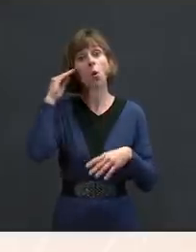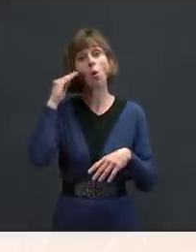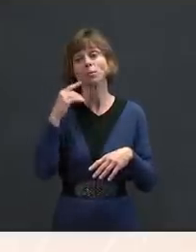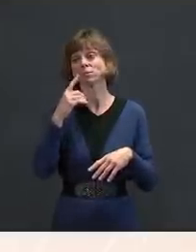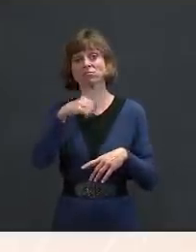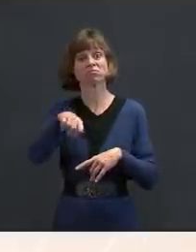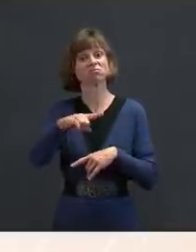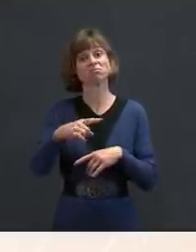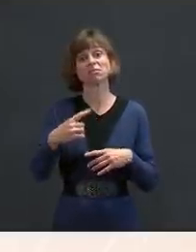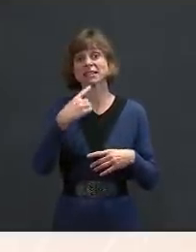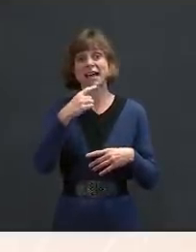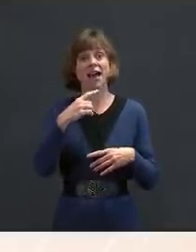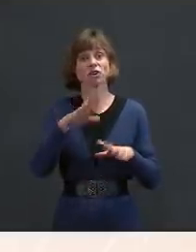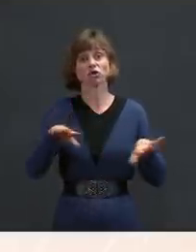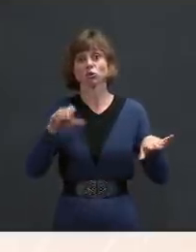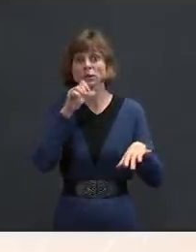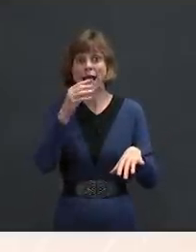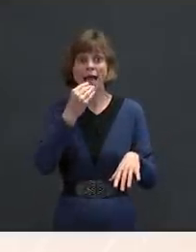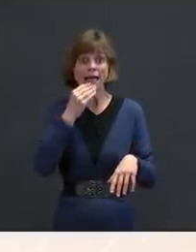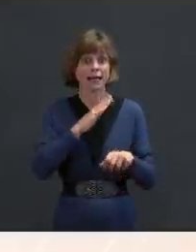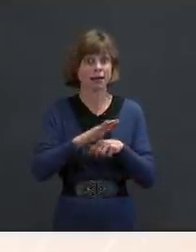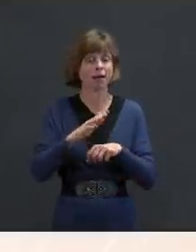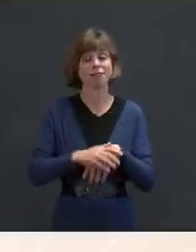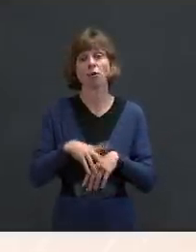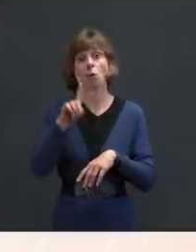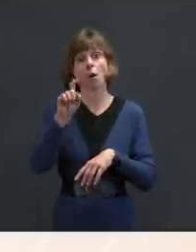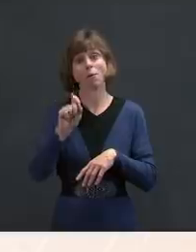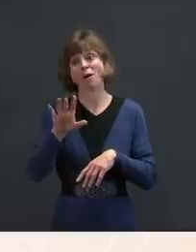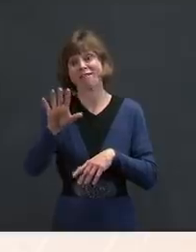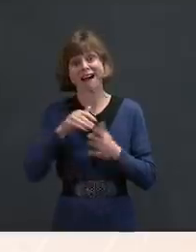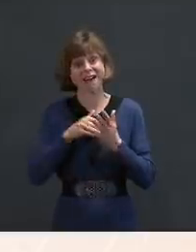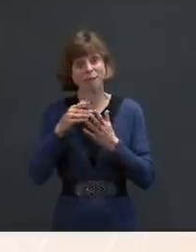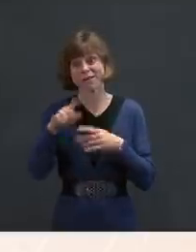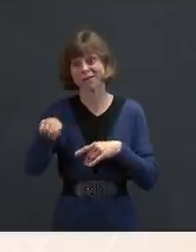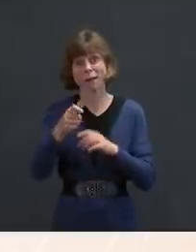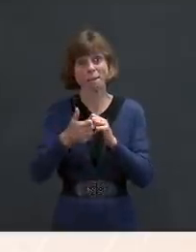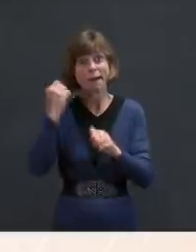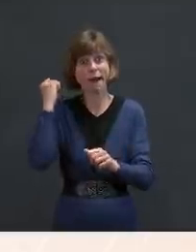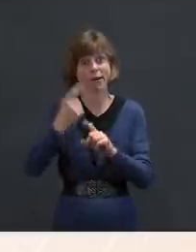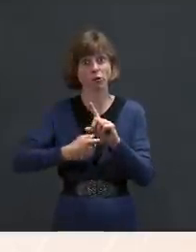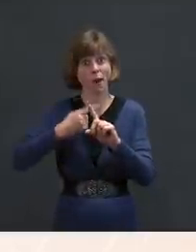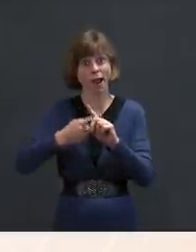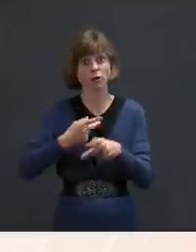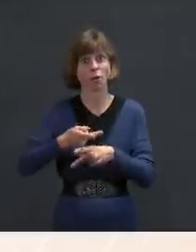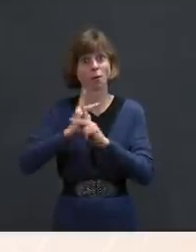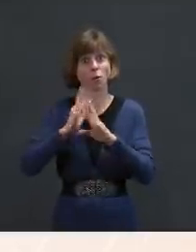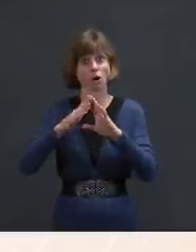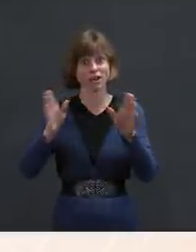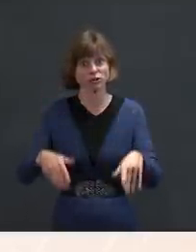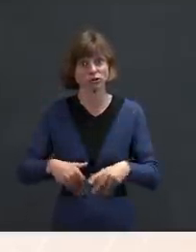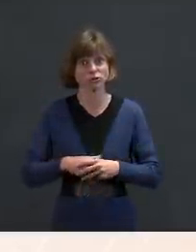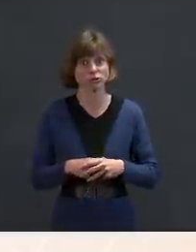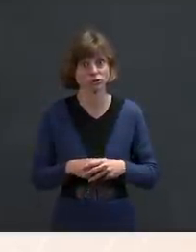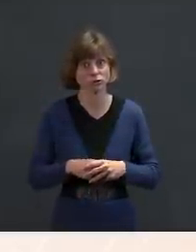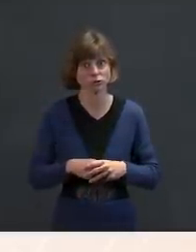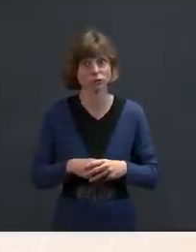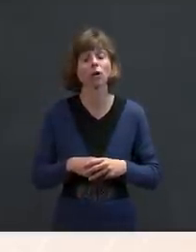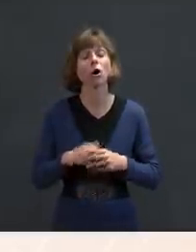more than 1.5 million more are behind on their rent or mortgage. For almost a full year now, new unemployment claims